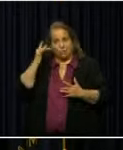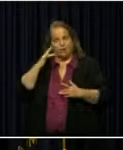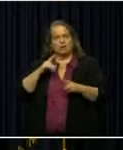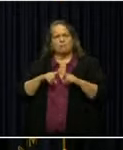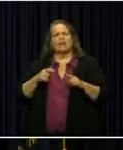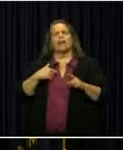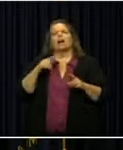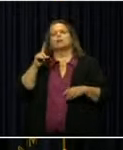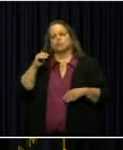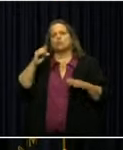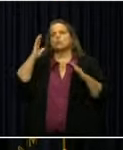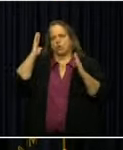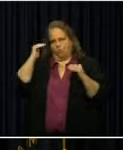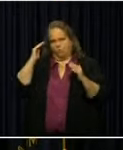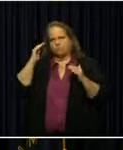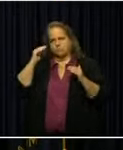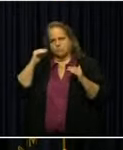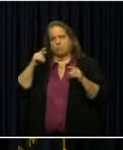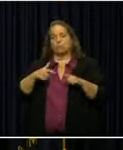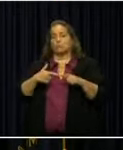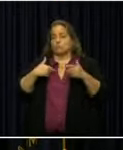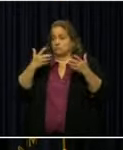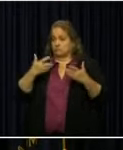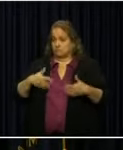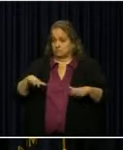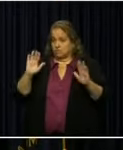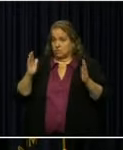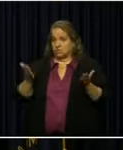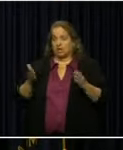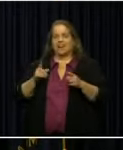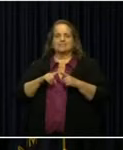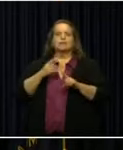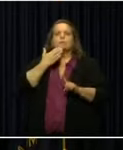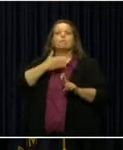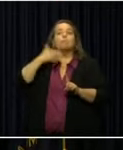THE HOSPITAL ON APRIL 8th AND TESTED POSITIVE THE NEXT DAY FOR